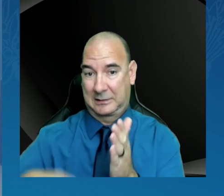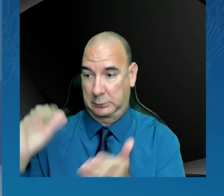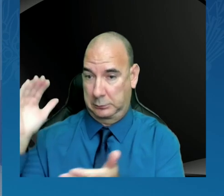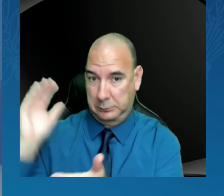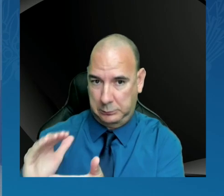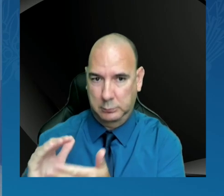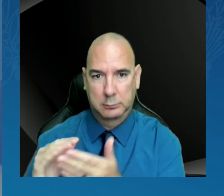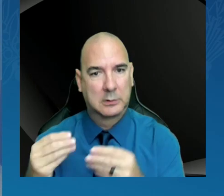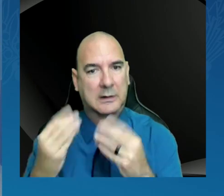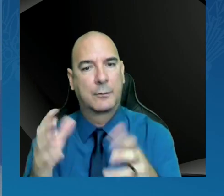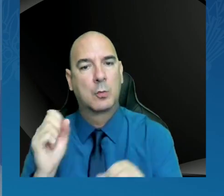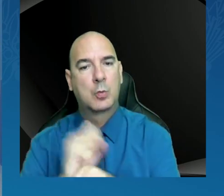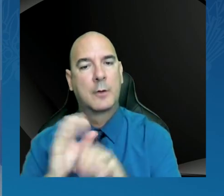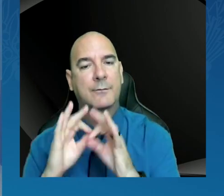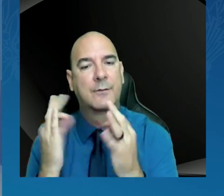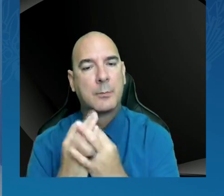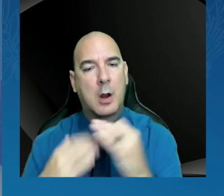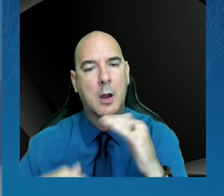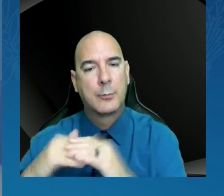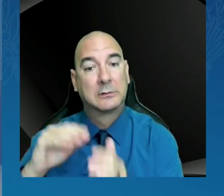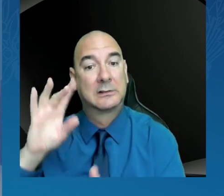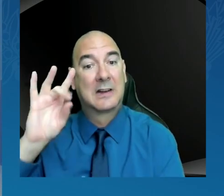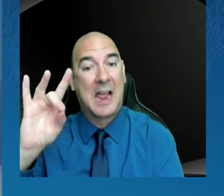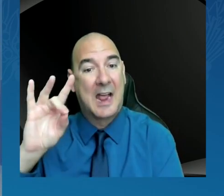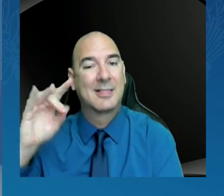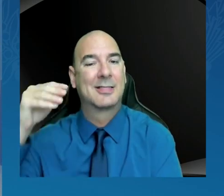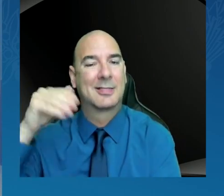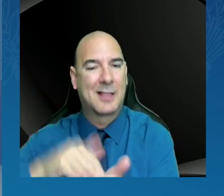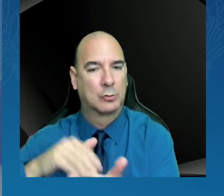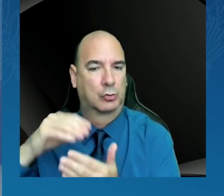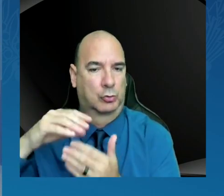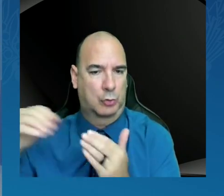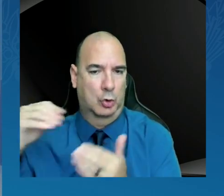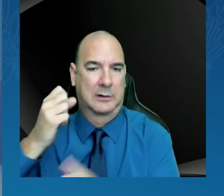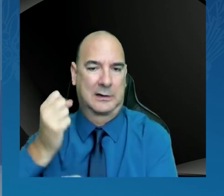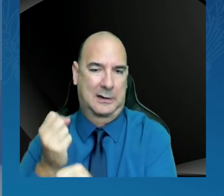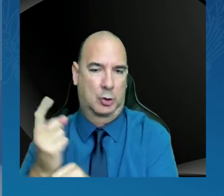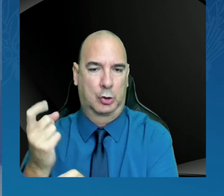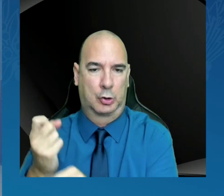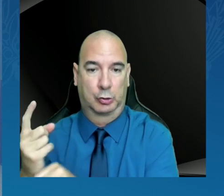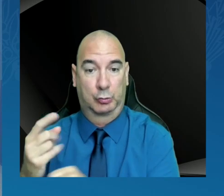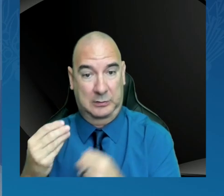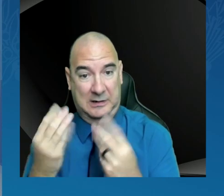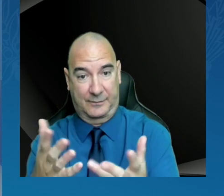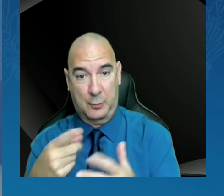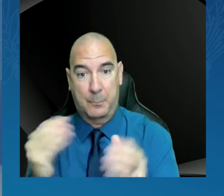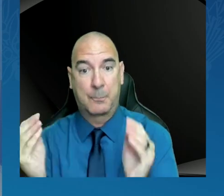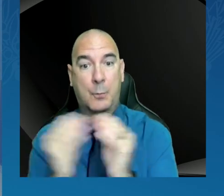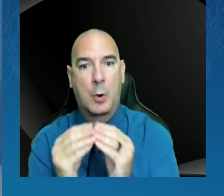which means giving folks more room in their budgets to buy food, medication, and school supplies for their children.